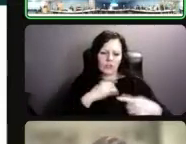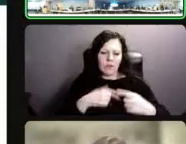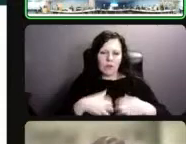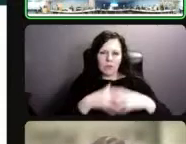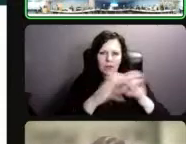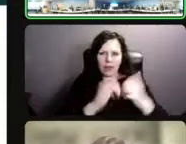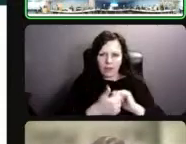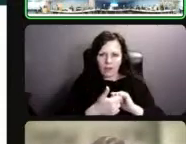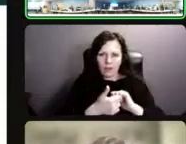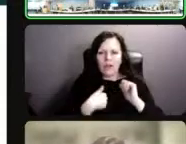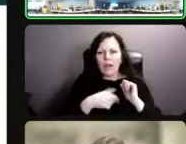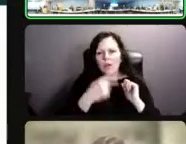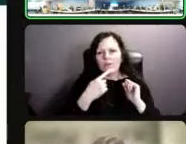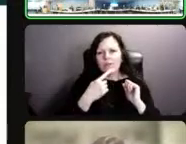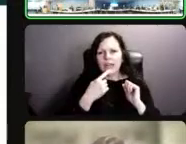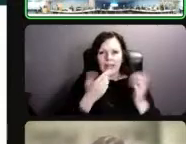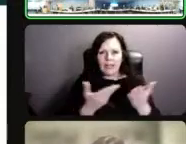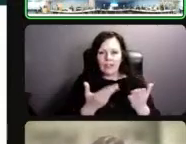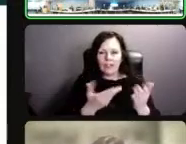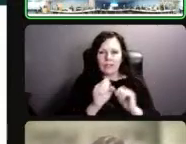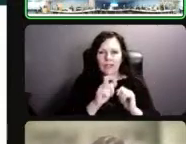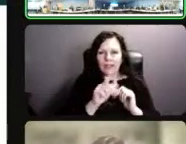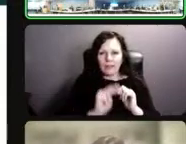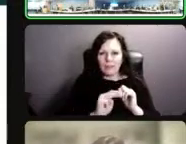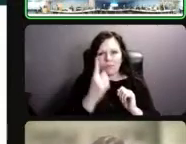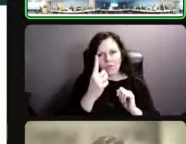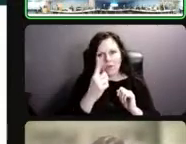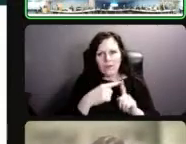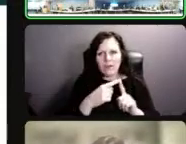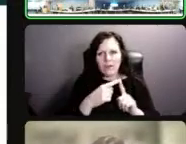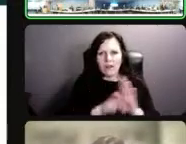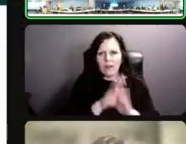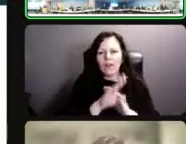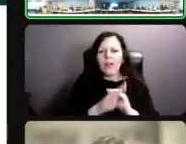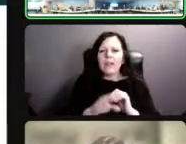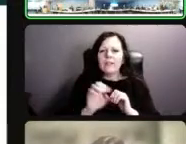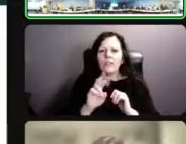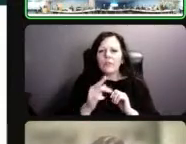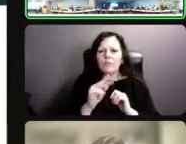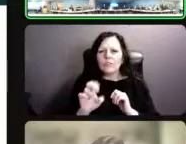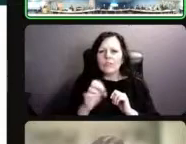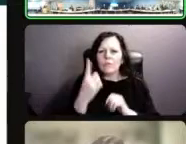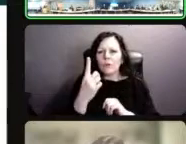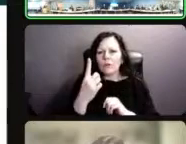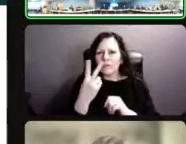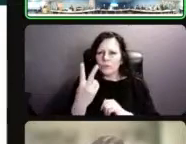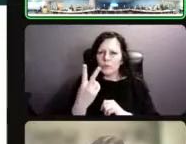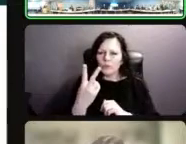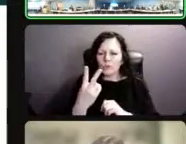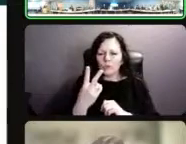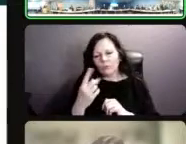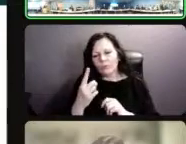IN PLACE AND THEN TO ADDRESS CONCERNS WITH